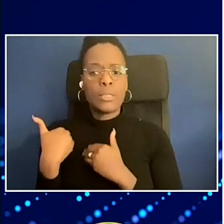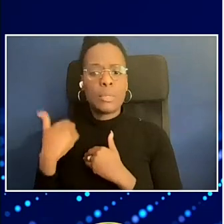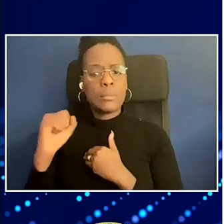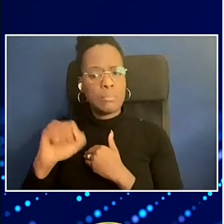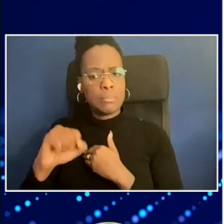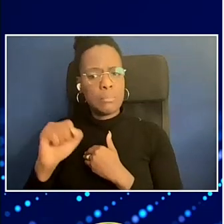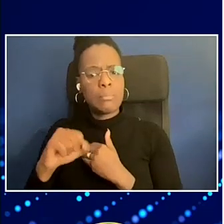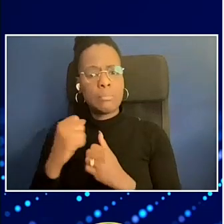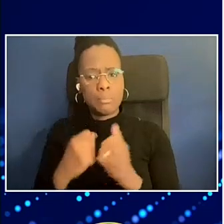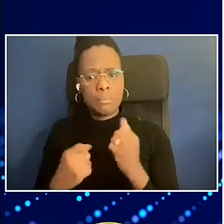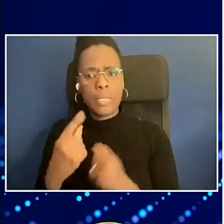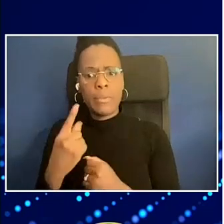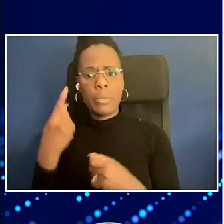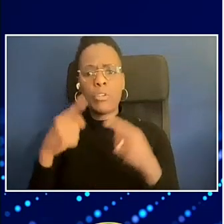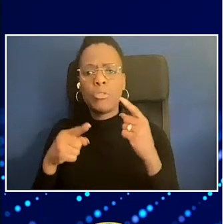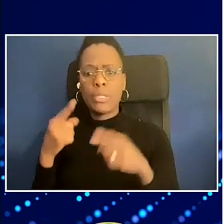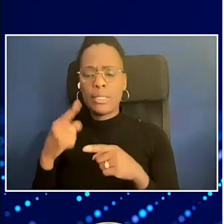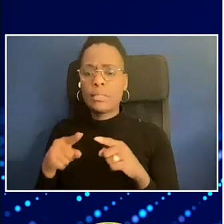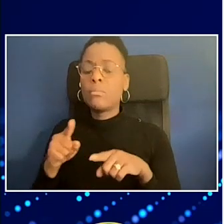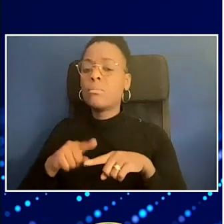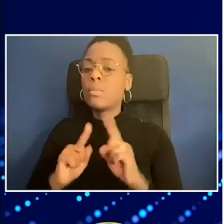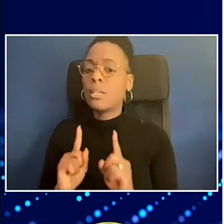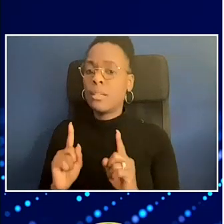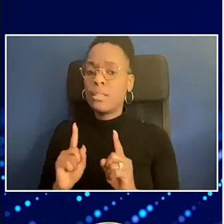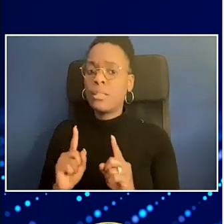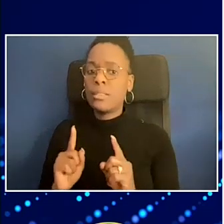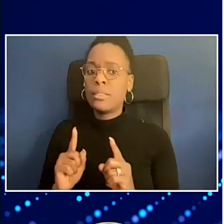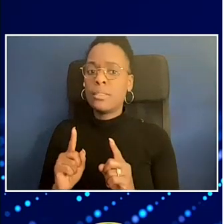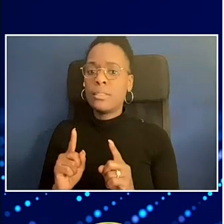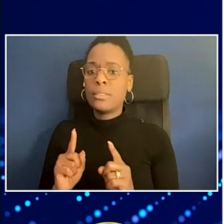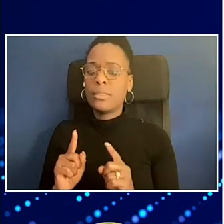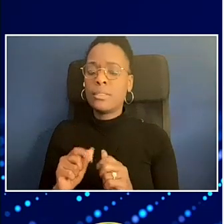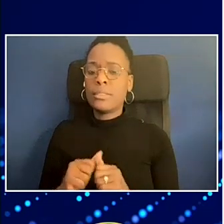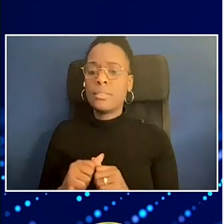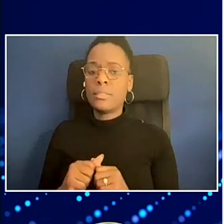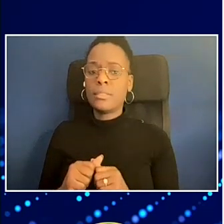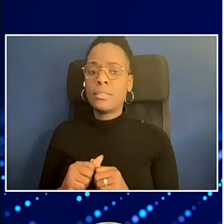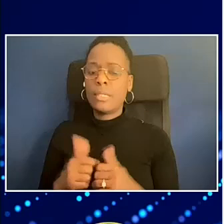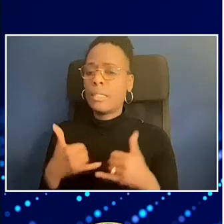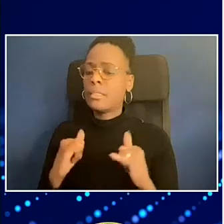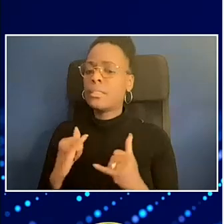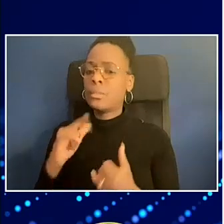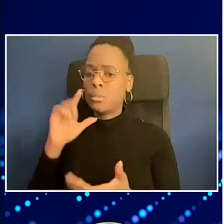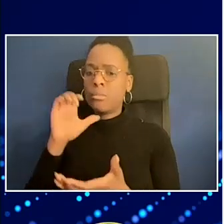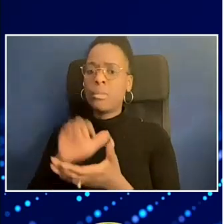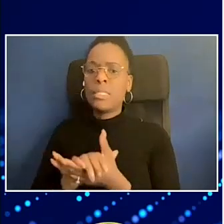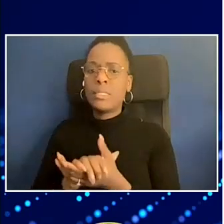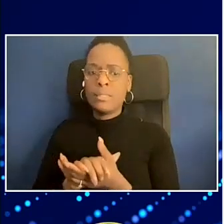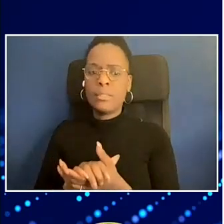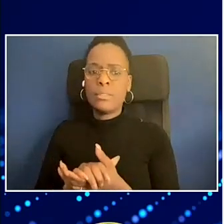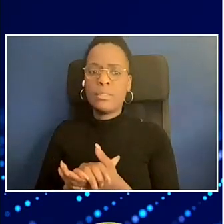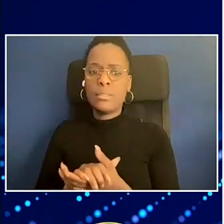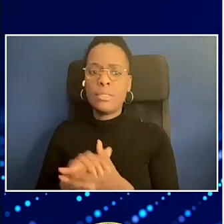agree with that. However, I still think that we're- you know, and it's Department's position that where there's